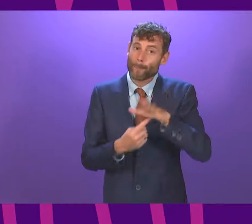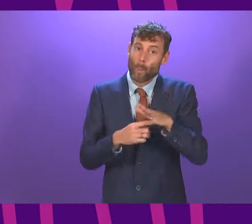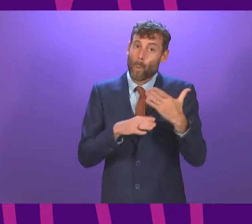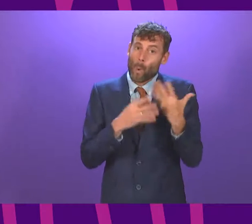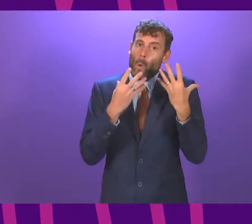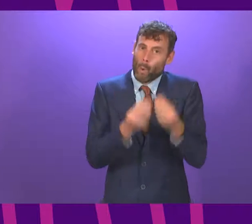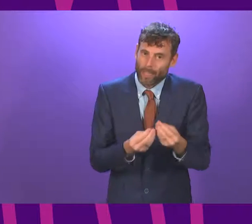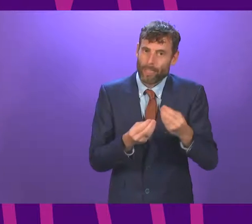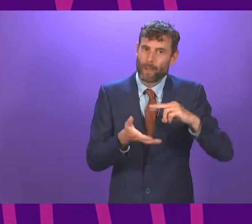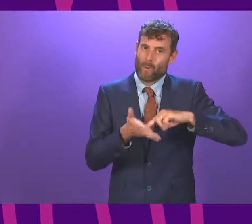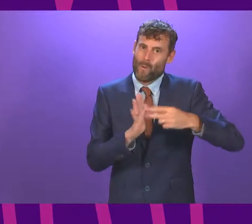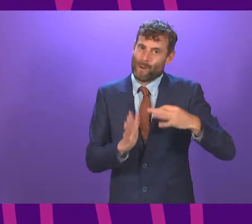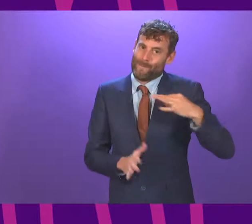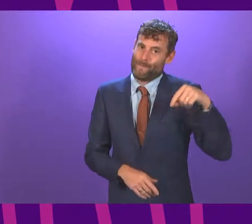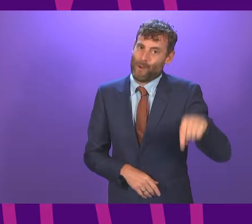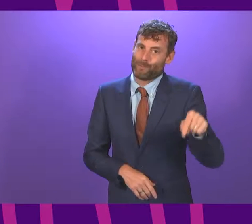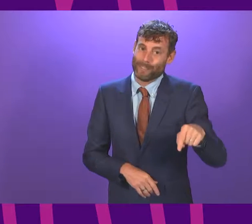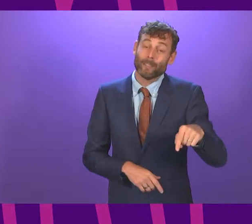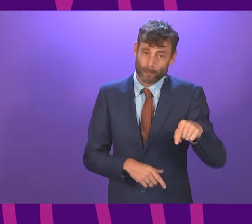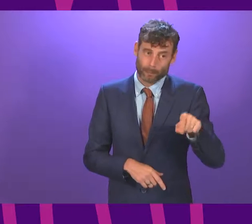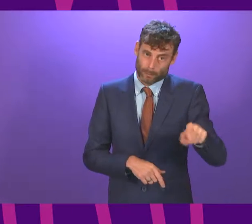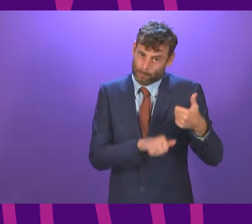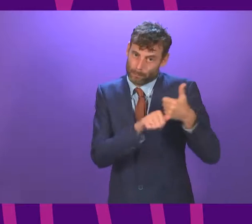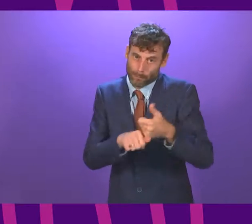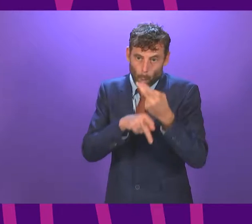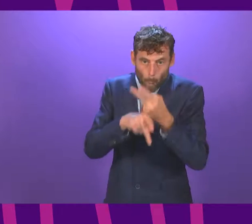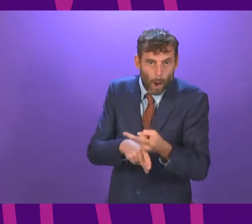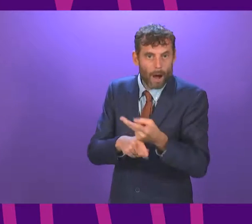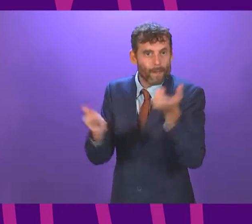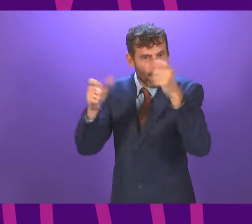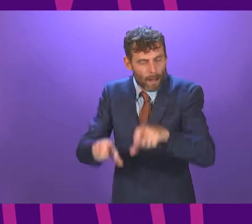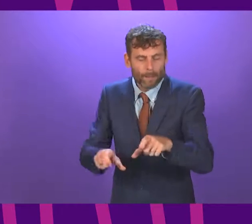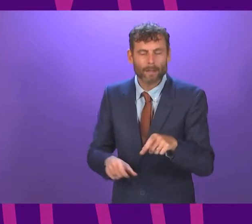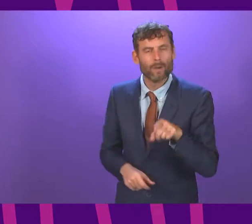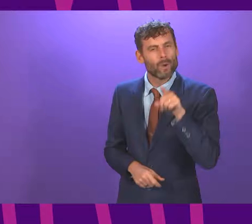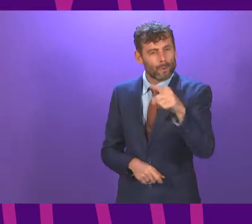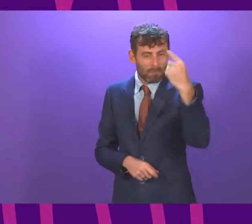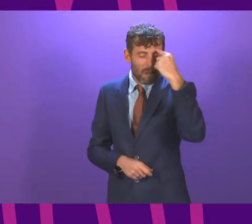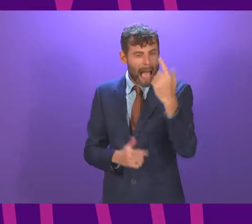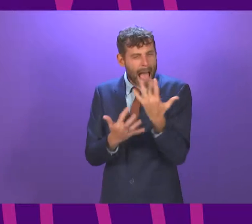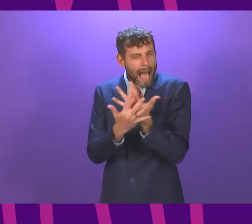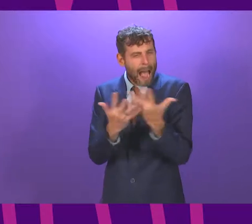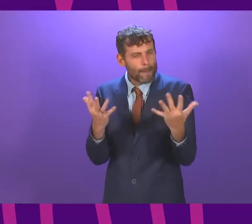How many Afghan refugees does the Scottish Government hope to support? Will he assure me that